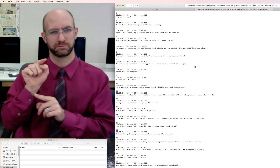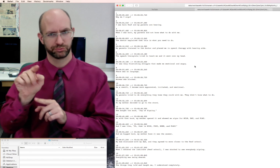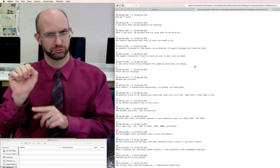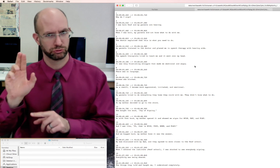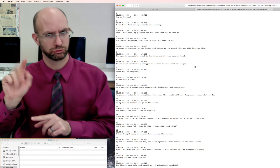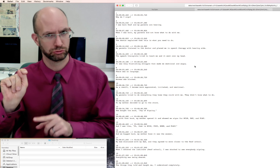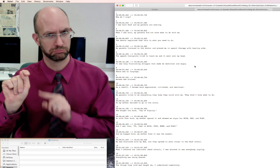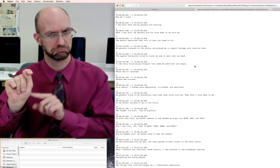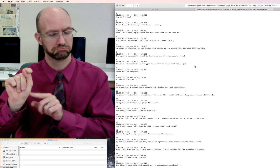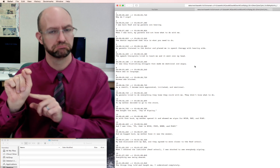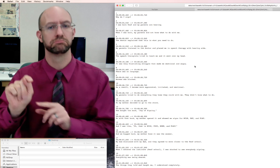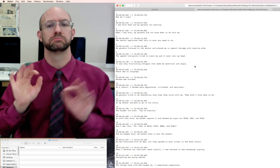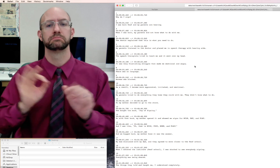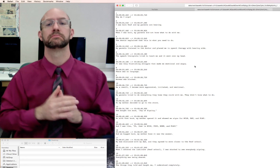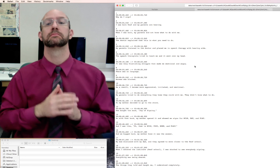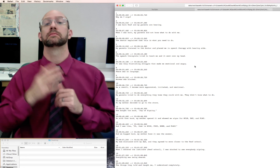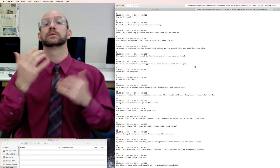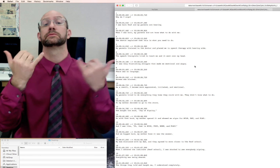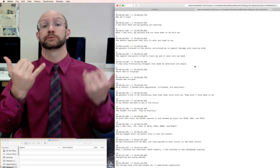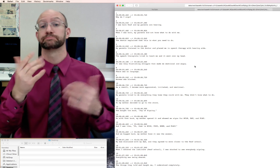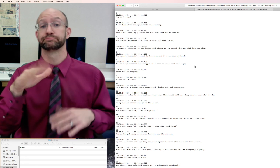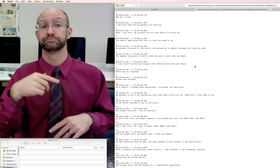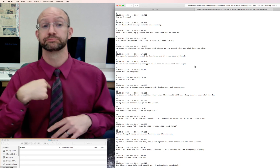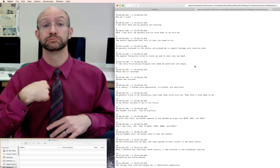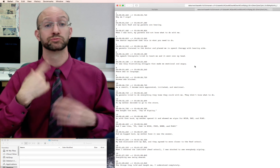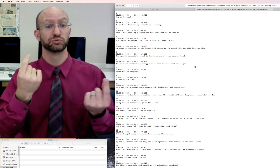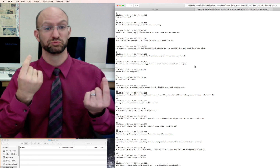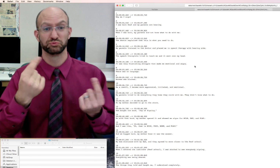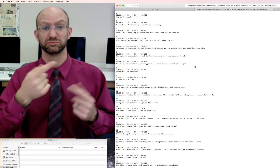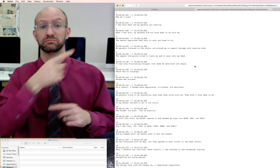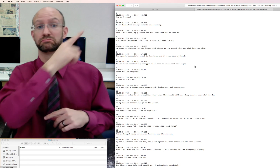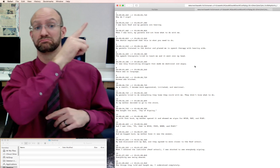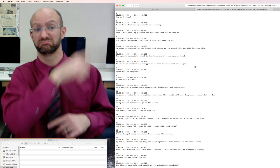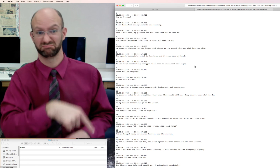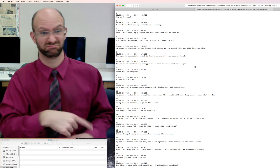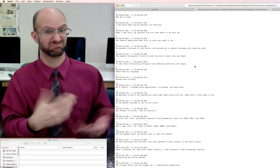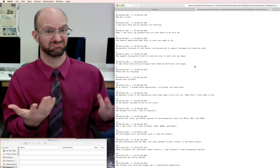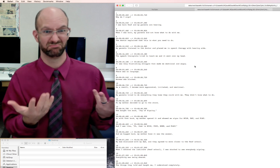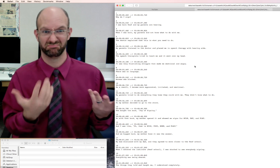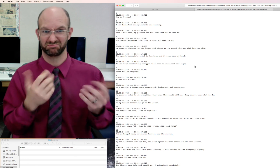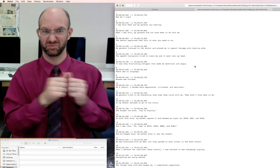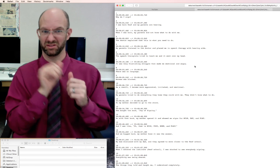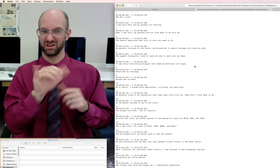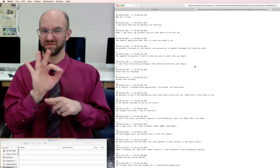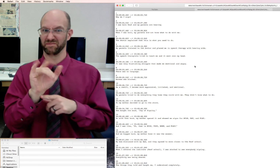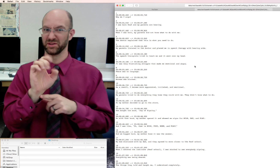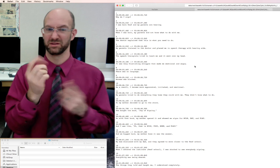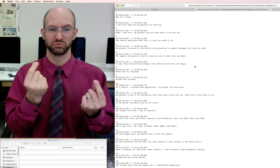.srt Okay good, so now what I am going to do with that file...